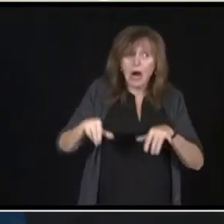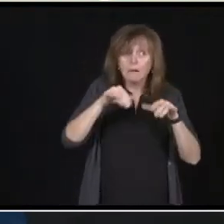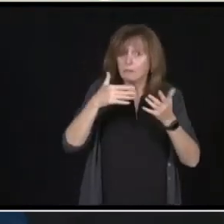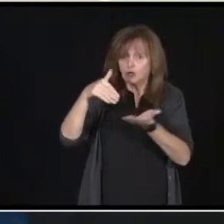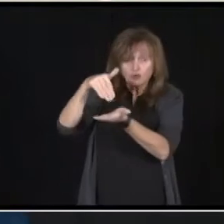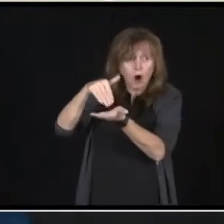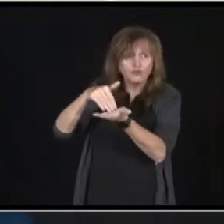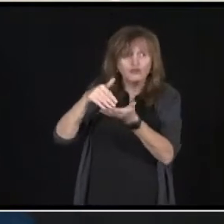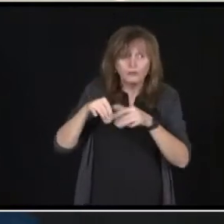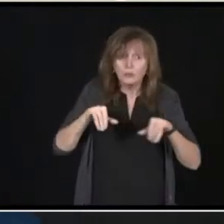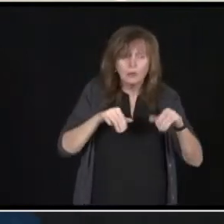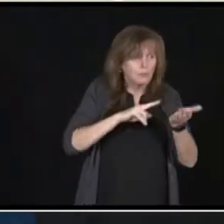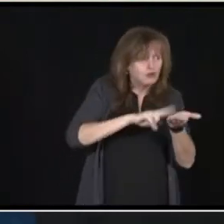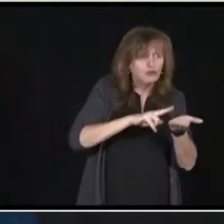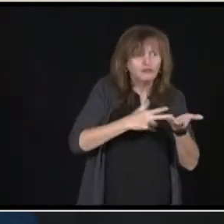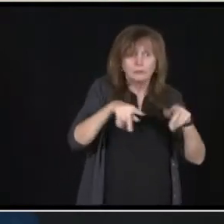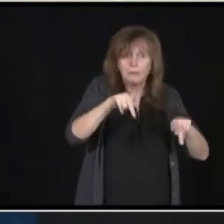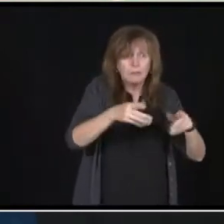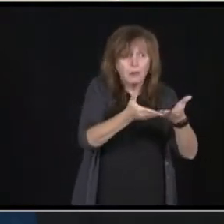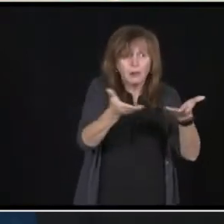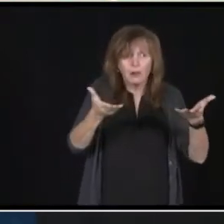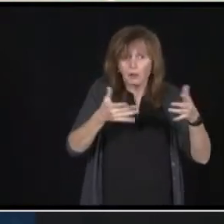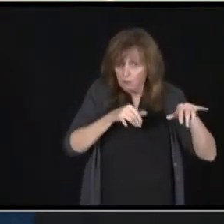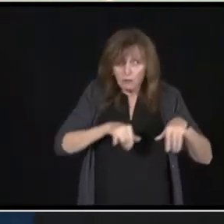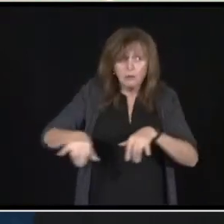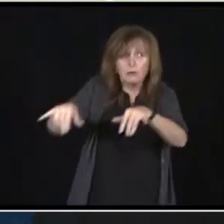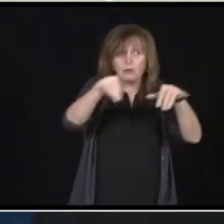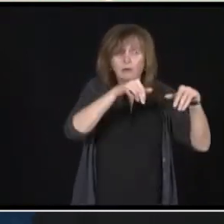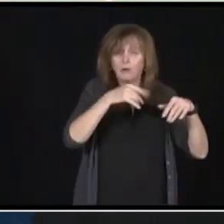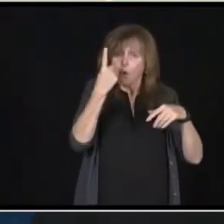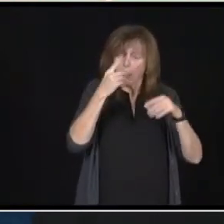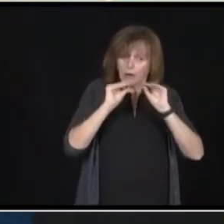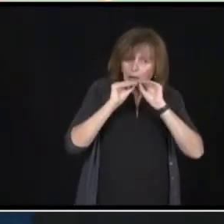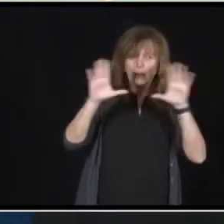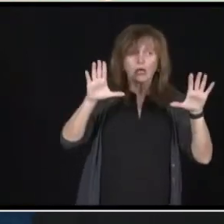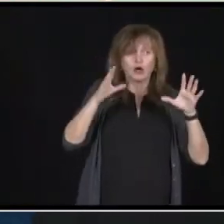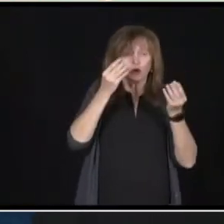Premier, have you now sent out a provincewide policy to doctors, nurses and public health